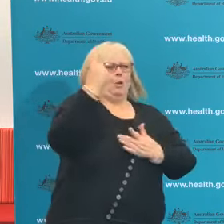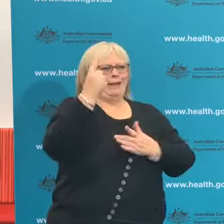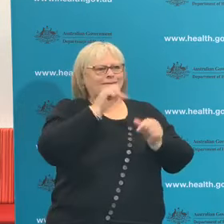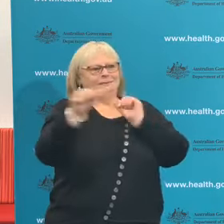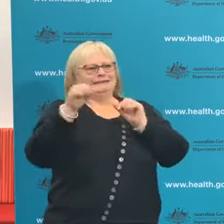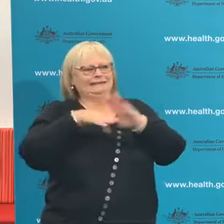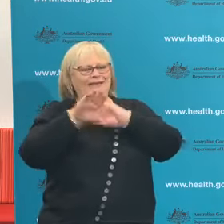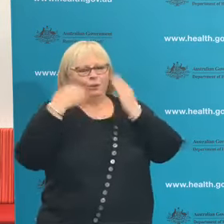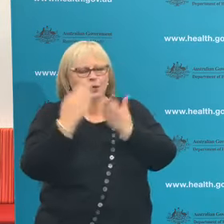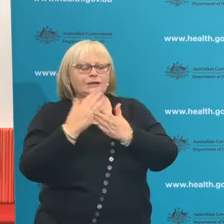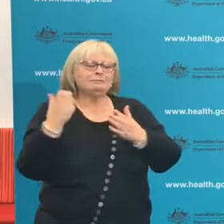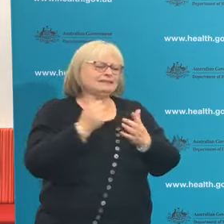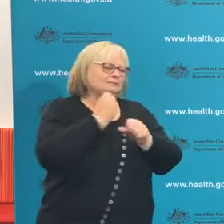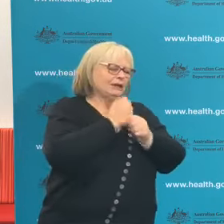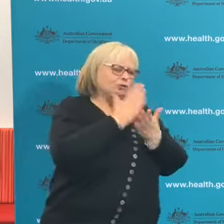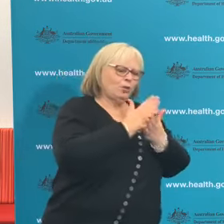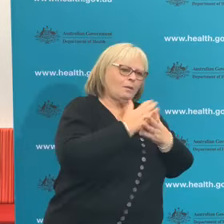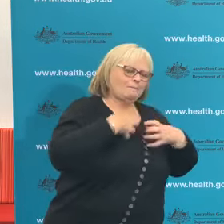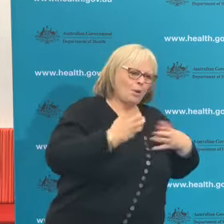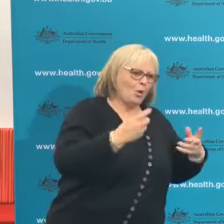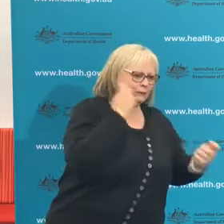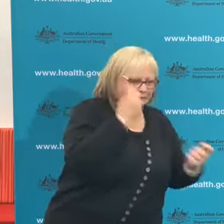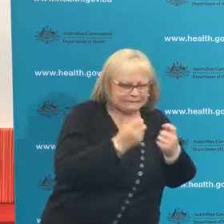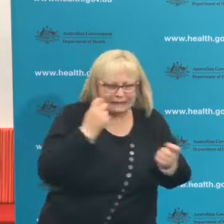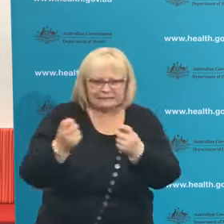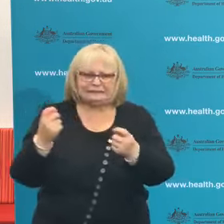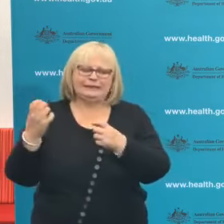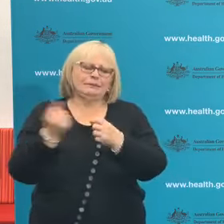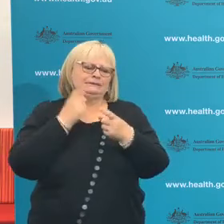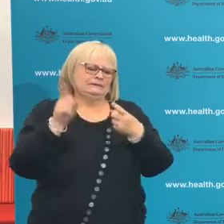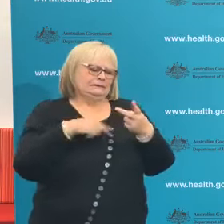that testing expansion that we were talking about, we've got to have all of